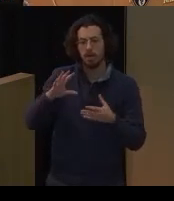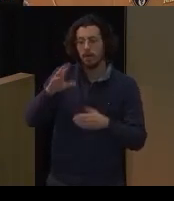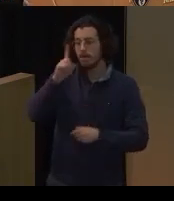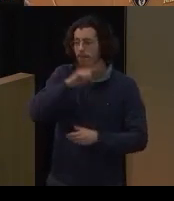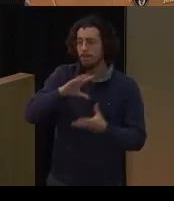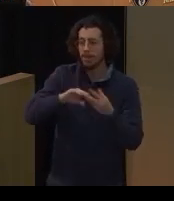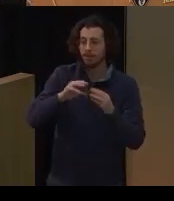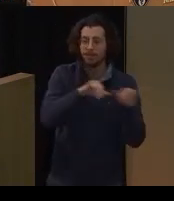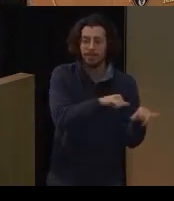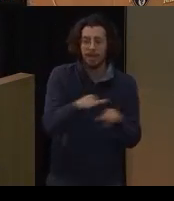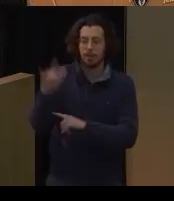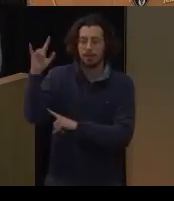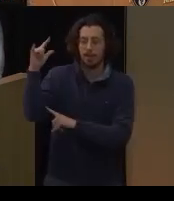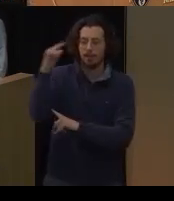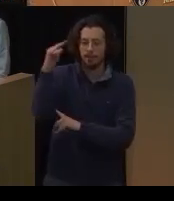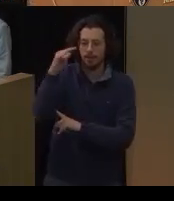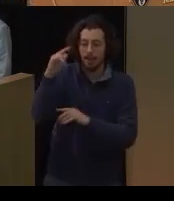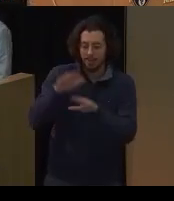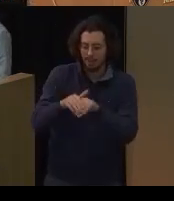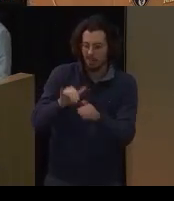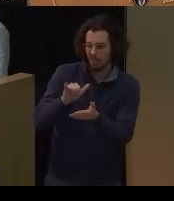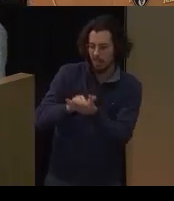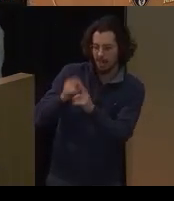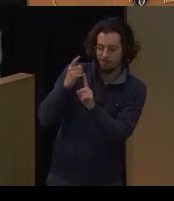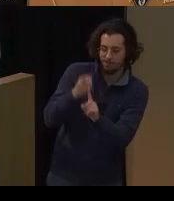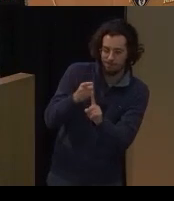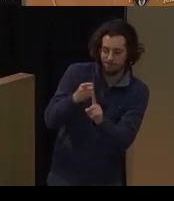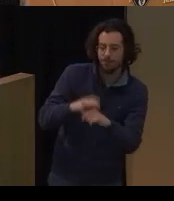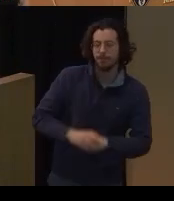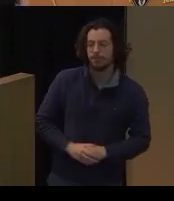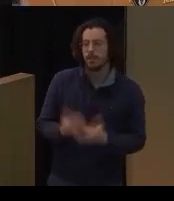simulator for social experiences I think getting at that idea nicely and there's some kind of there